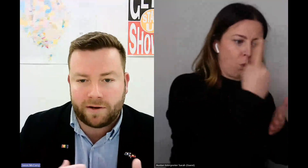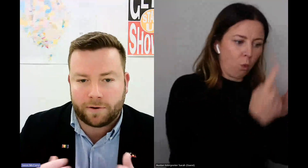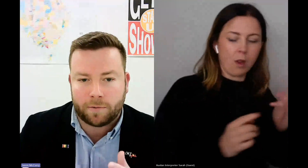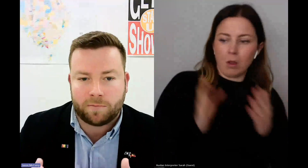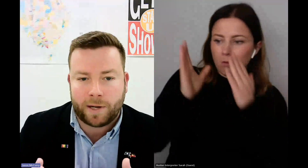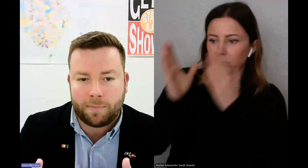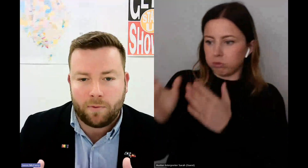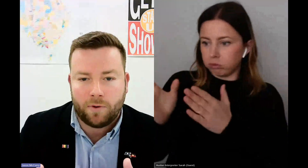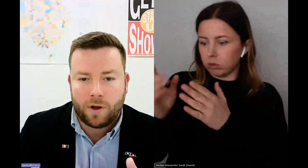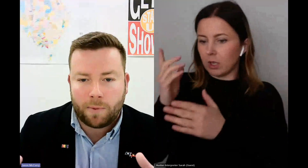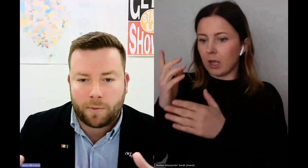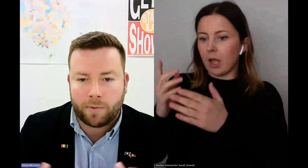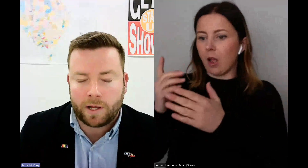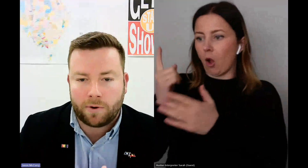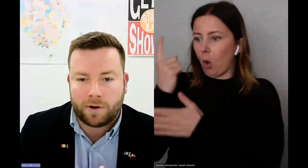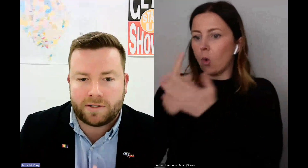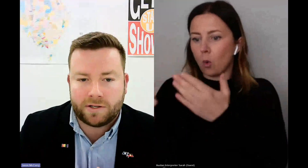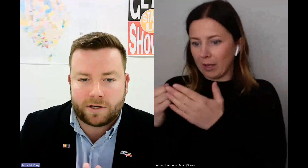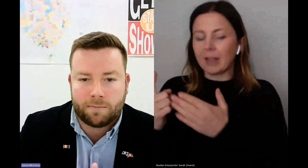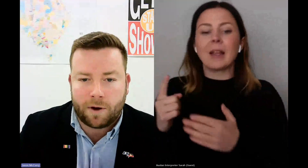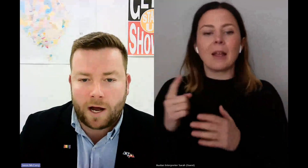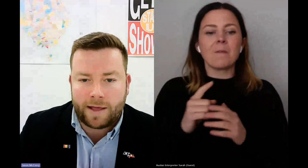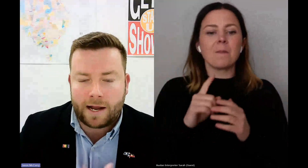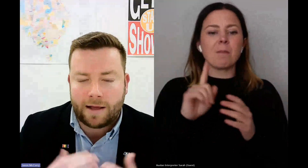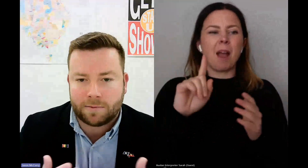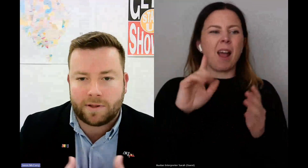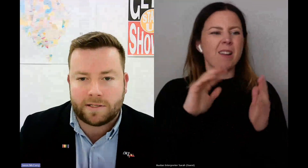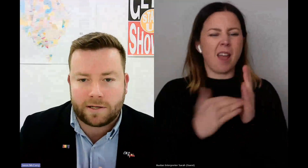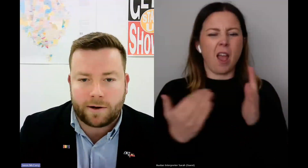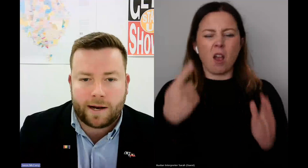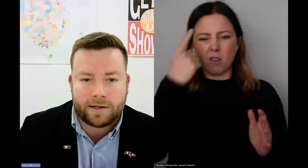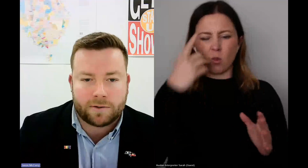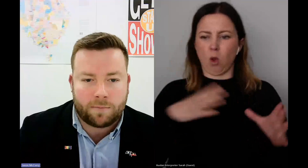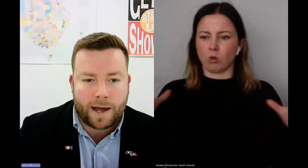different groups of people but we really wanted to combine that and that's what this grant is all